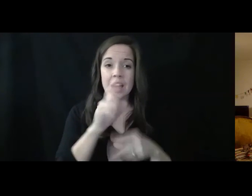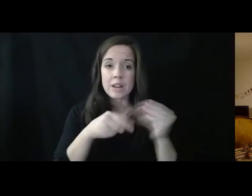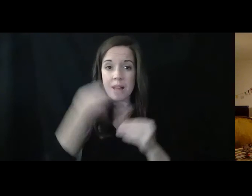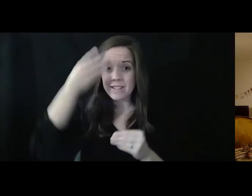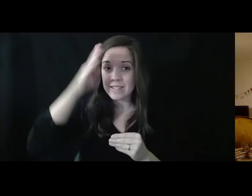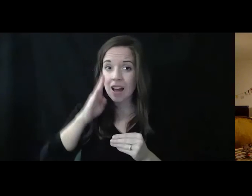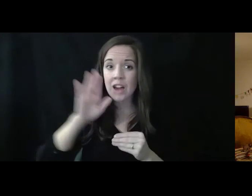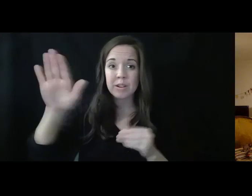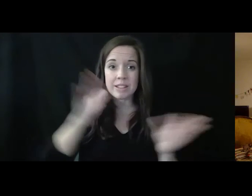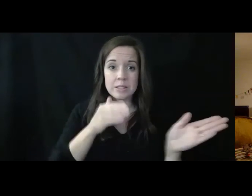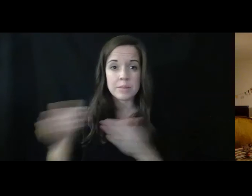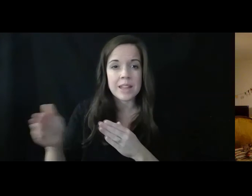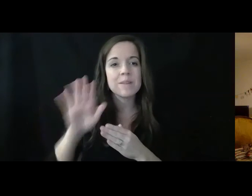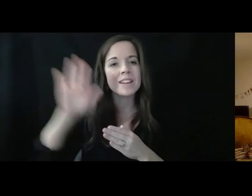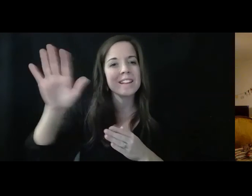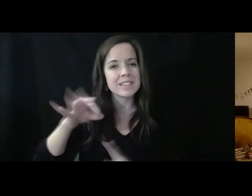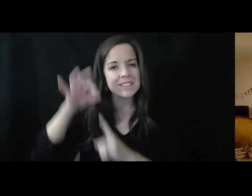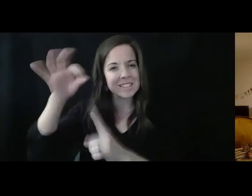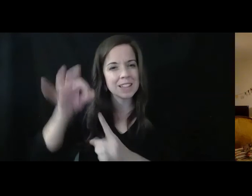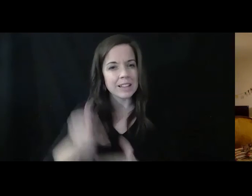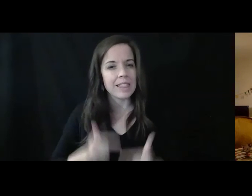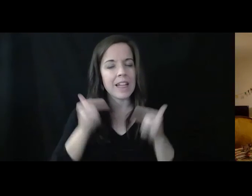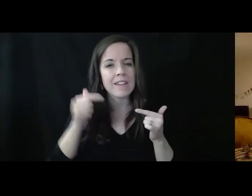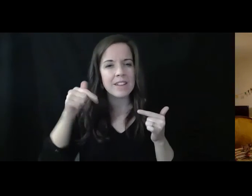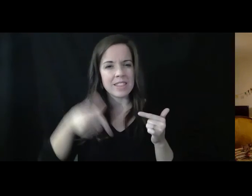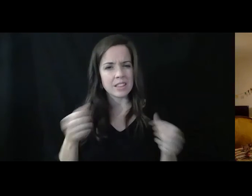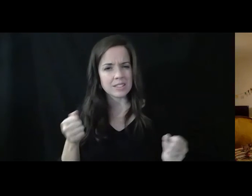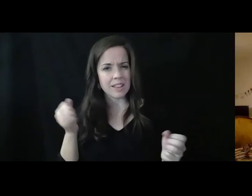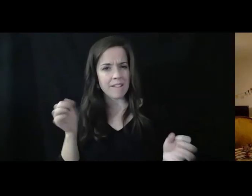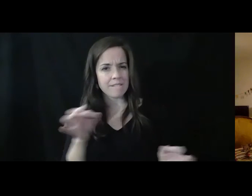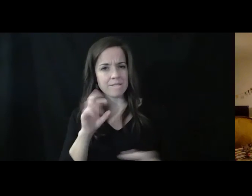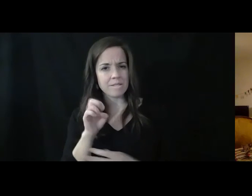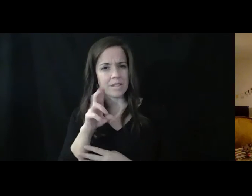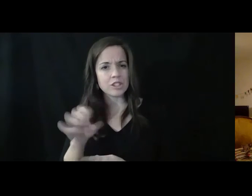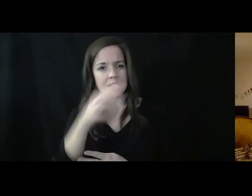distinct life, this fiercer Mary who’d disappear if it saved her, who’d howl to Hell